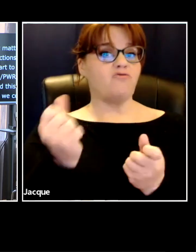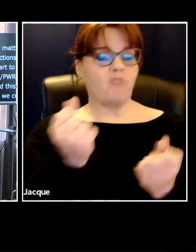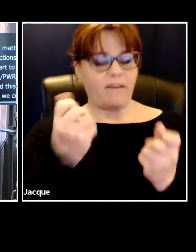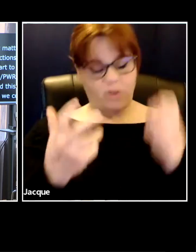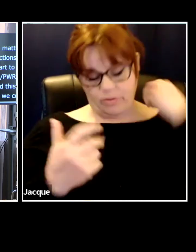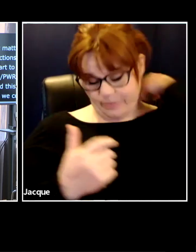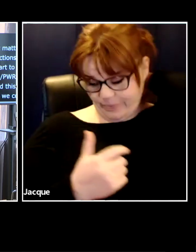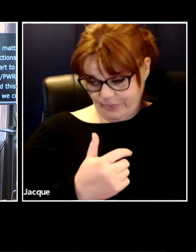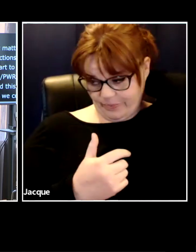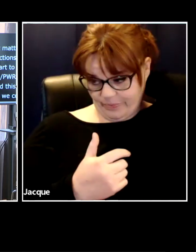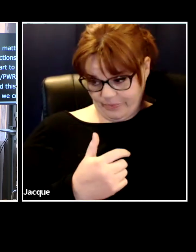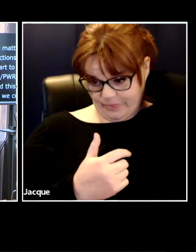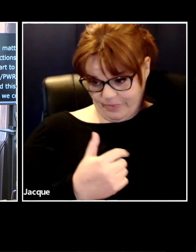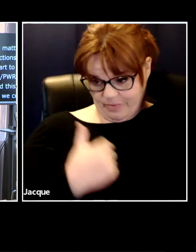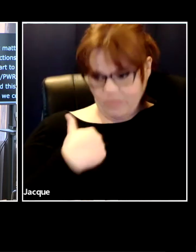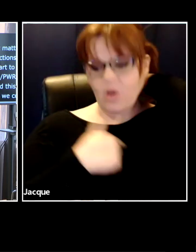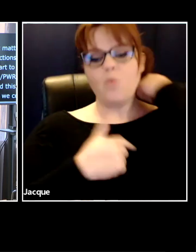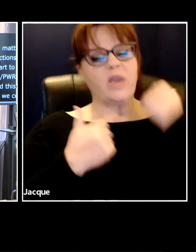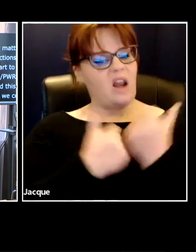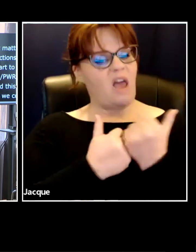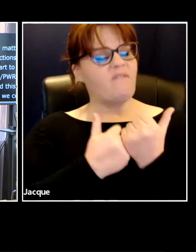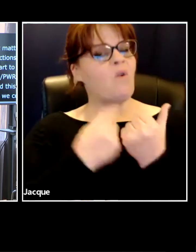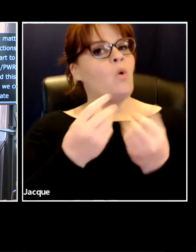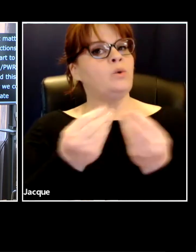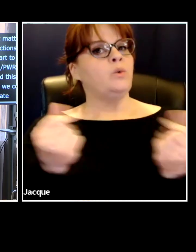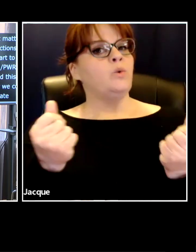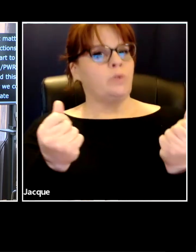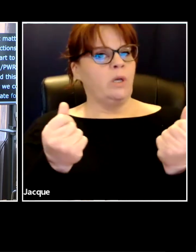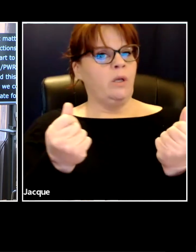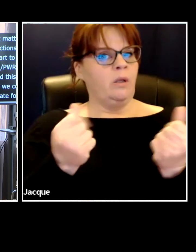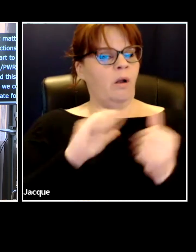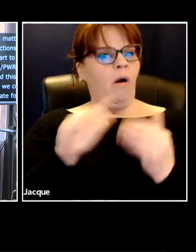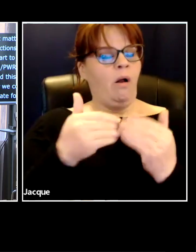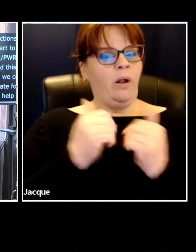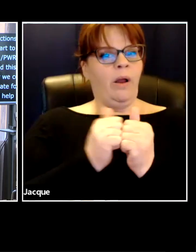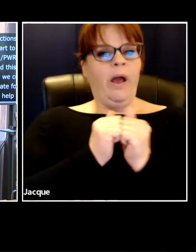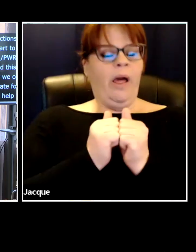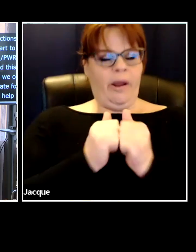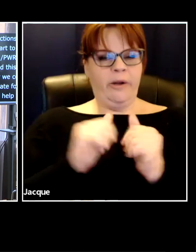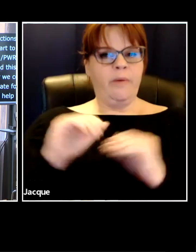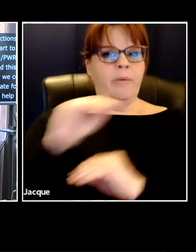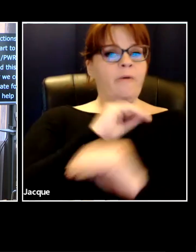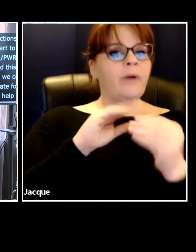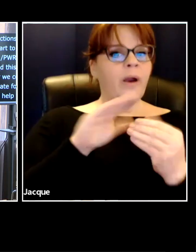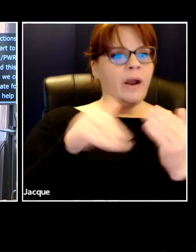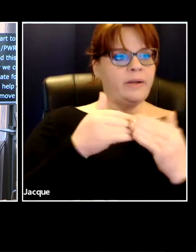that would help all of us together uh move around our communities. Um all of us need sidewalks to